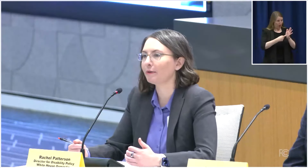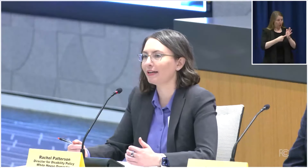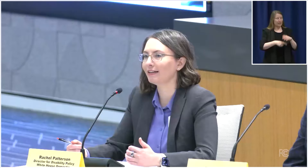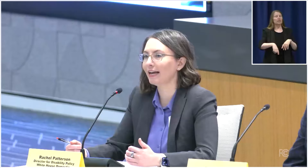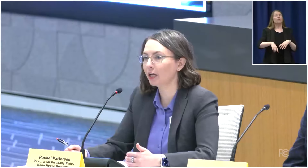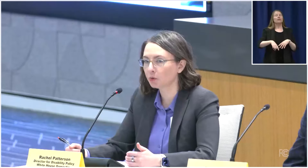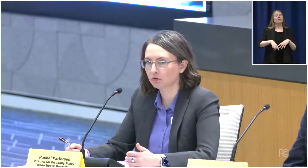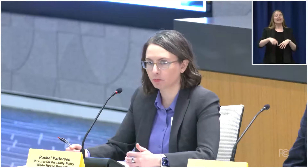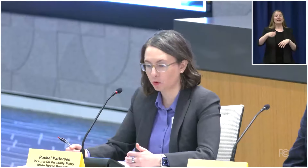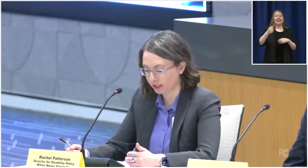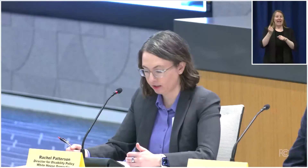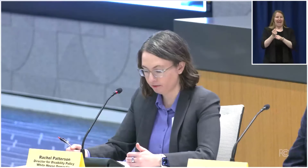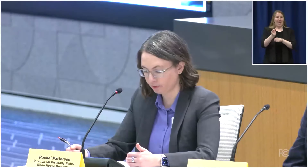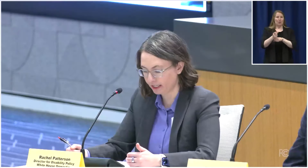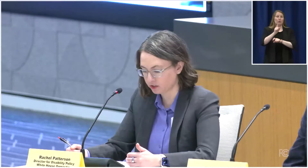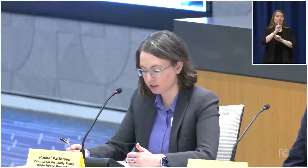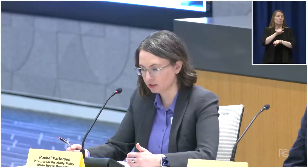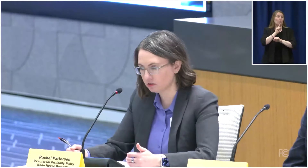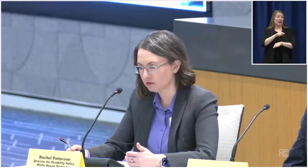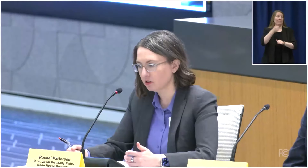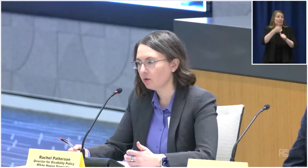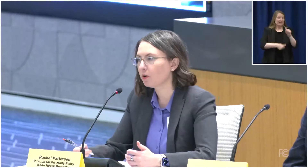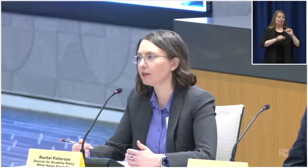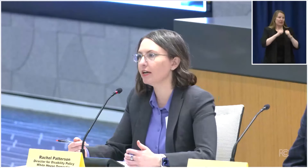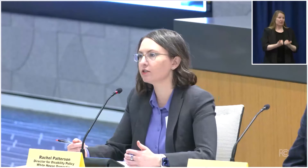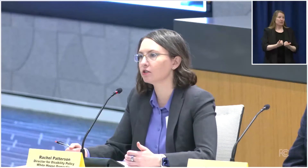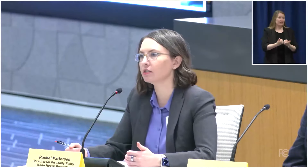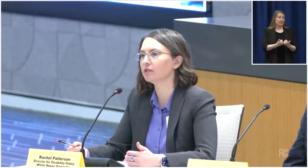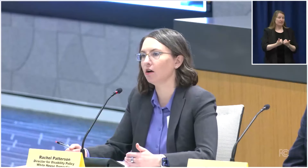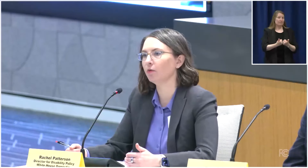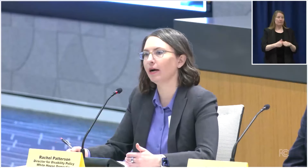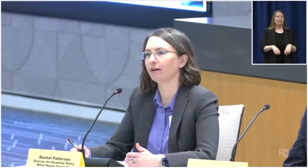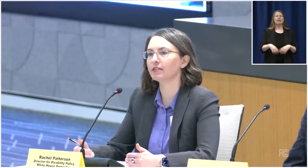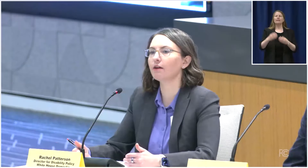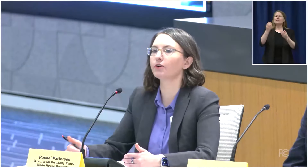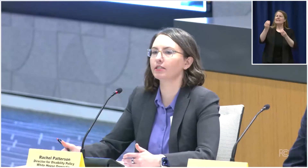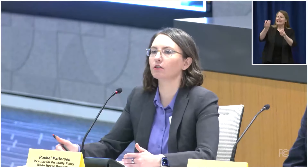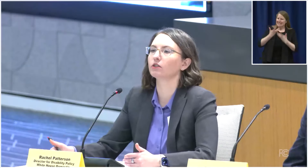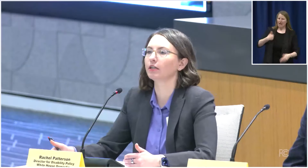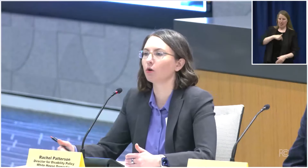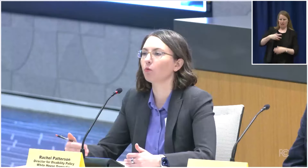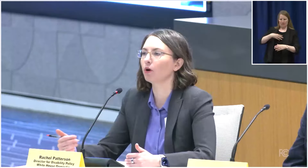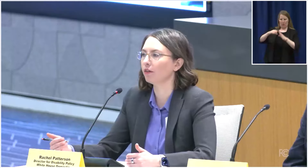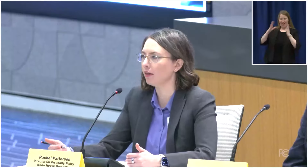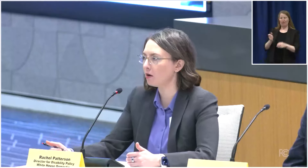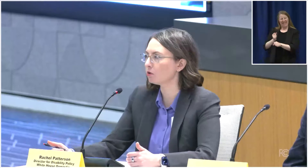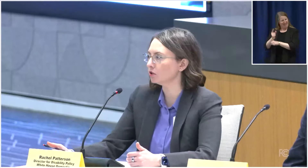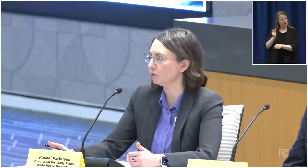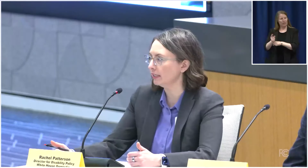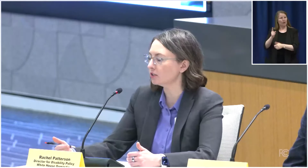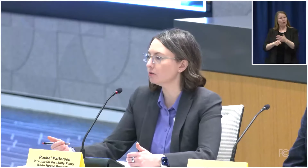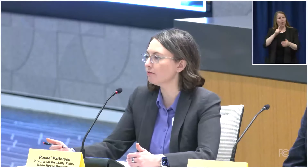FEDERAL GOVERNMENT BENEFITS. AND OTHER OPPORTUNITIES.